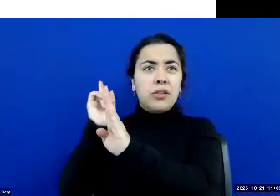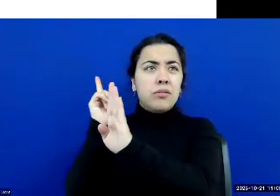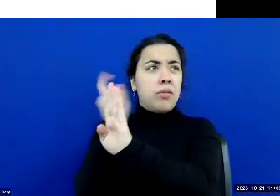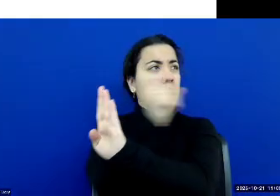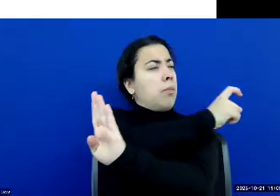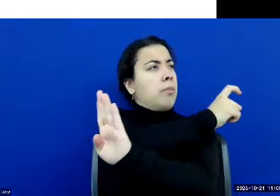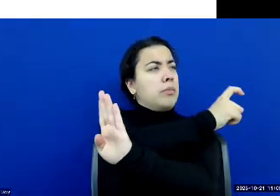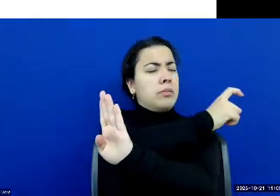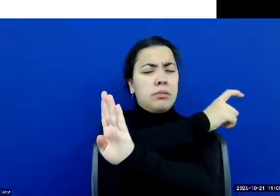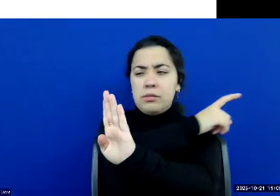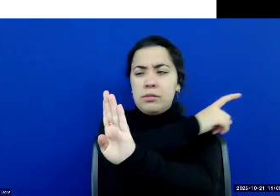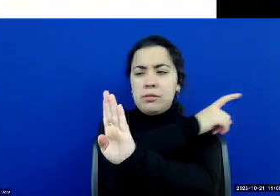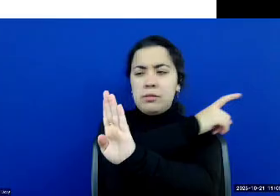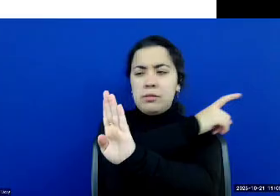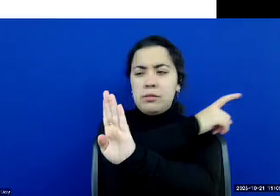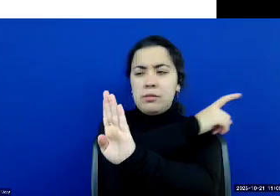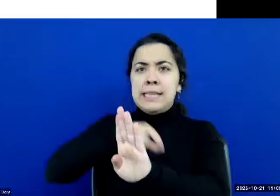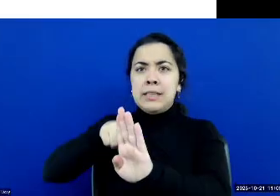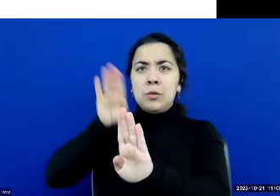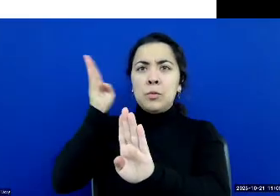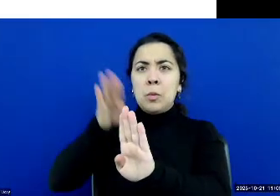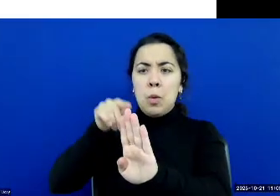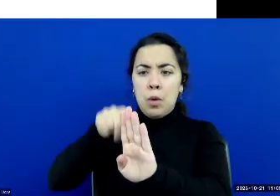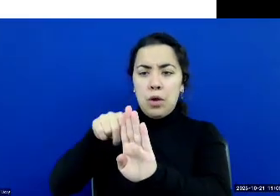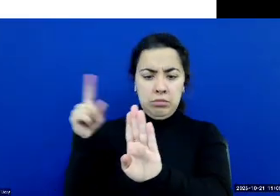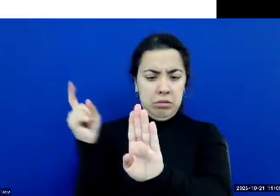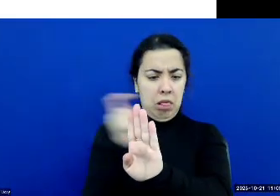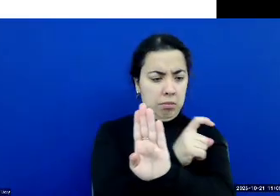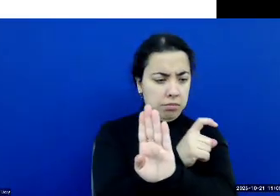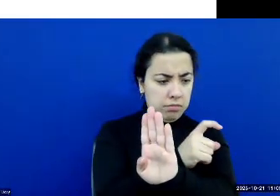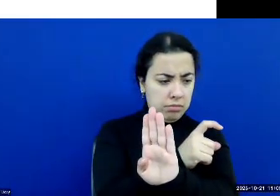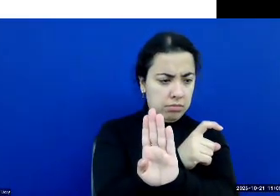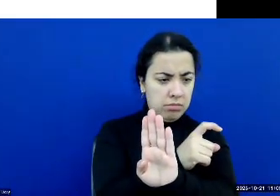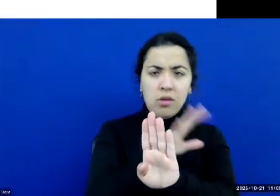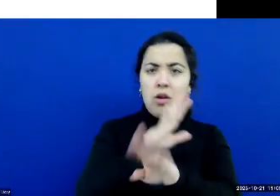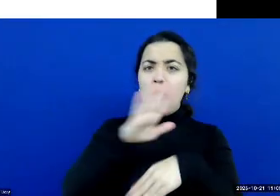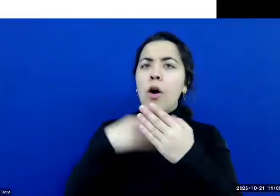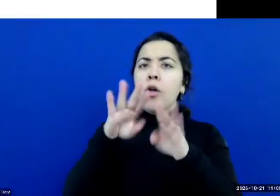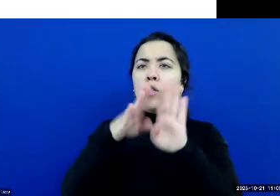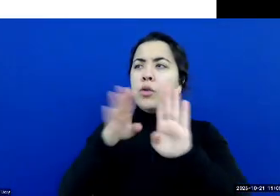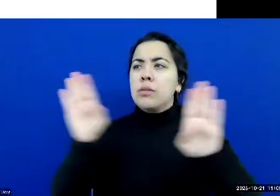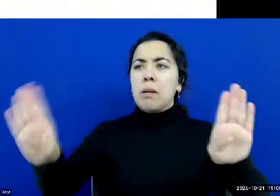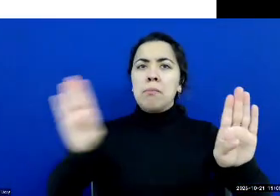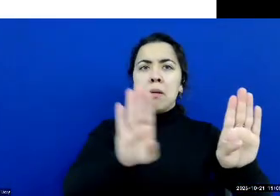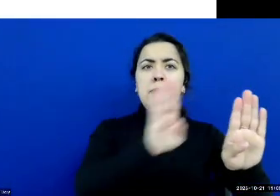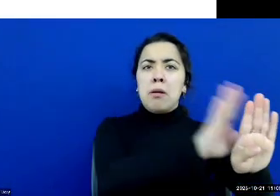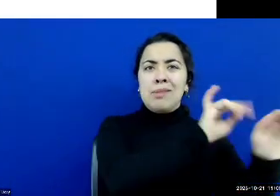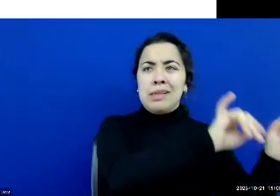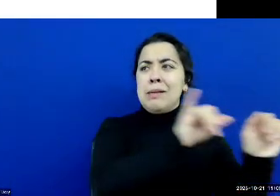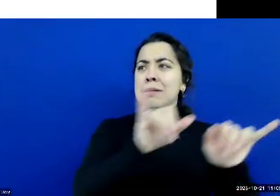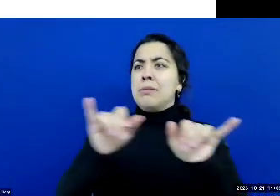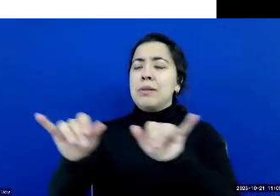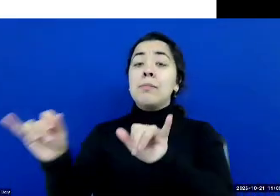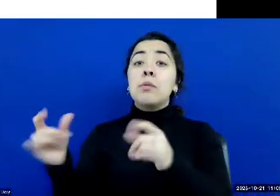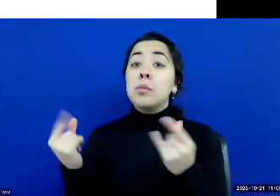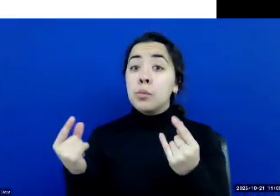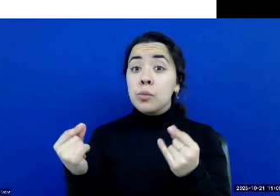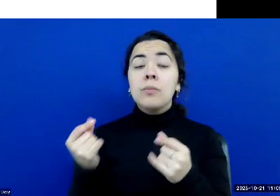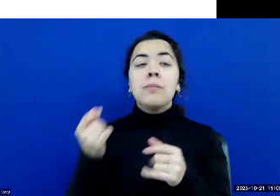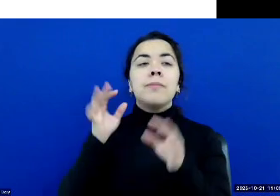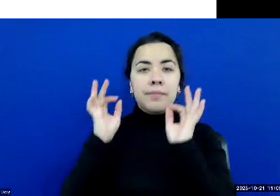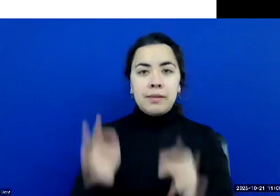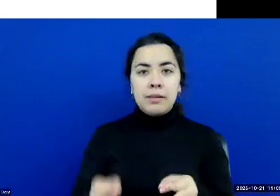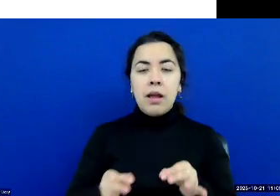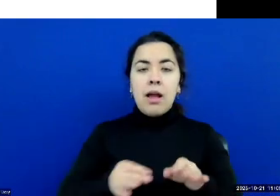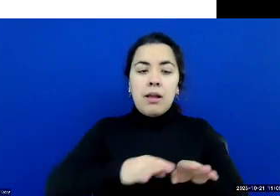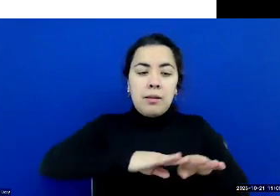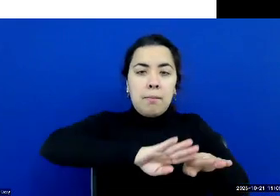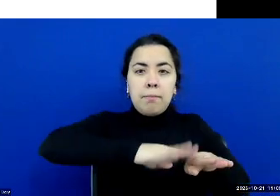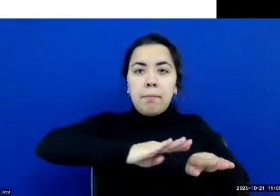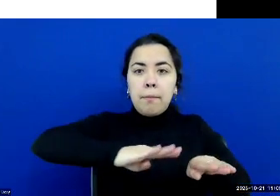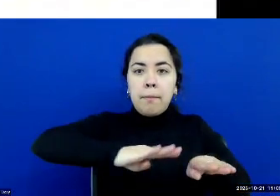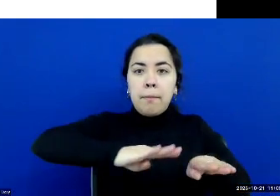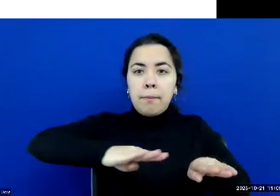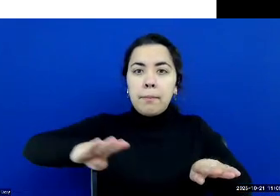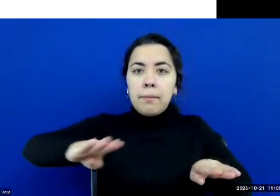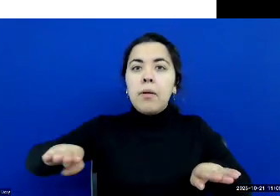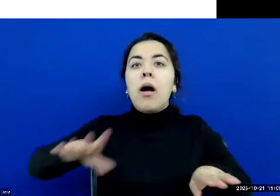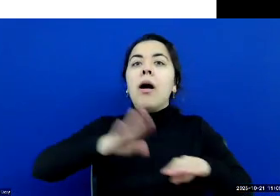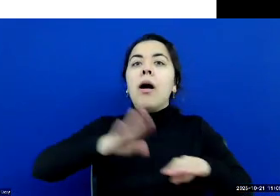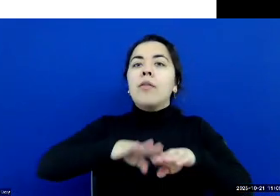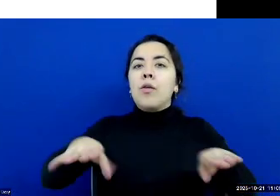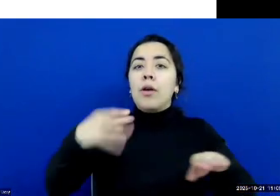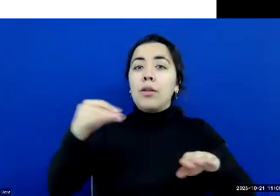Kathleen DeForest: So the staff brainstormed a little bit, and they came up with this idea to put the little bumpy, textured, anti-slip tape on the floor, just outside the door.